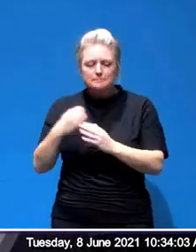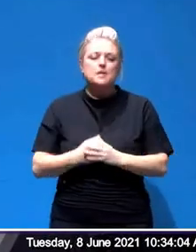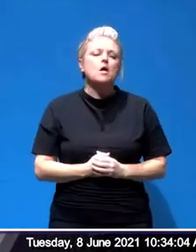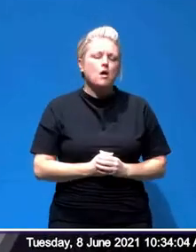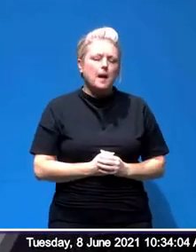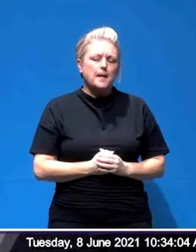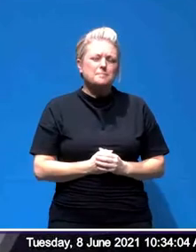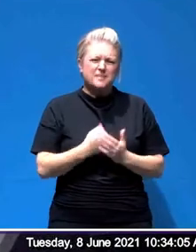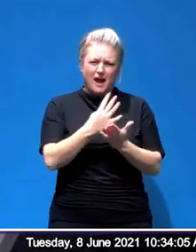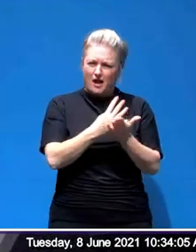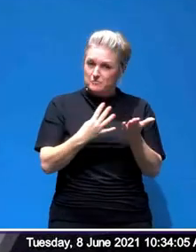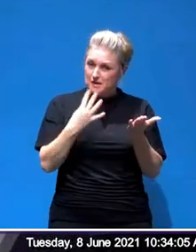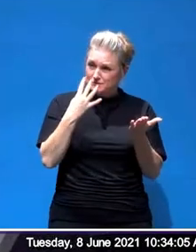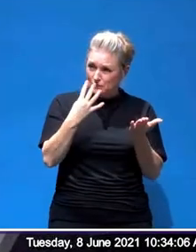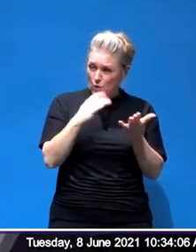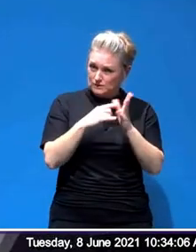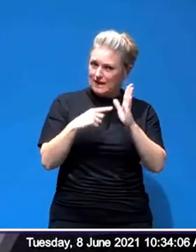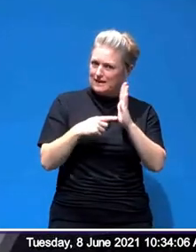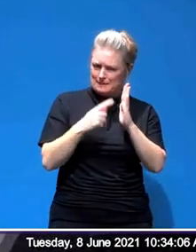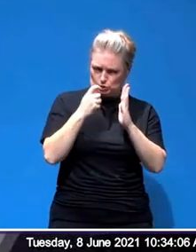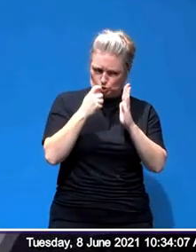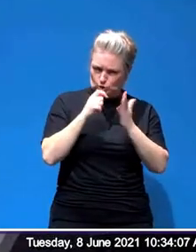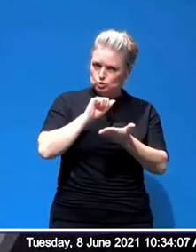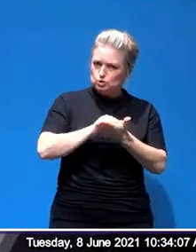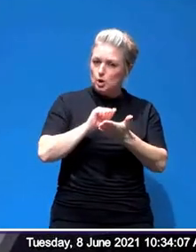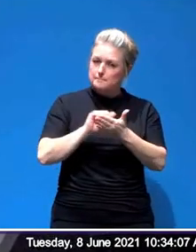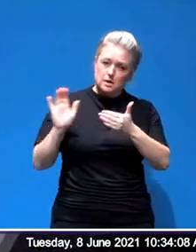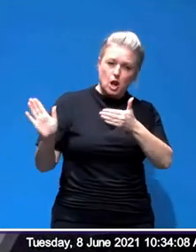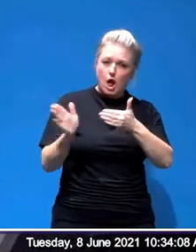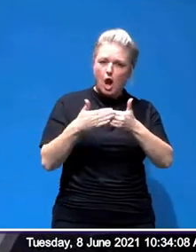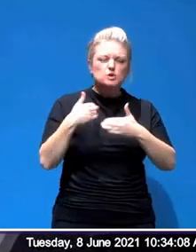close, I suggested that I would take Daniel to the shops the following day.